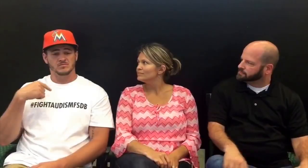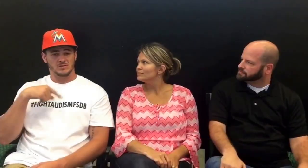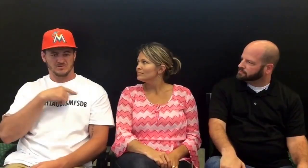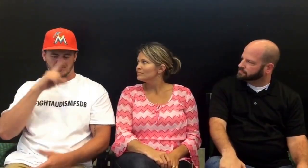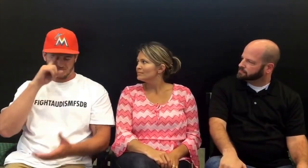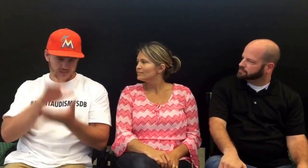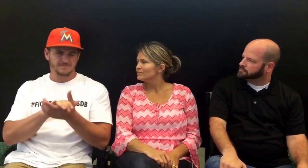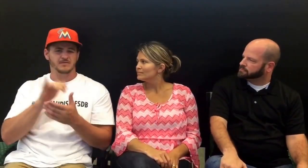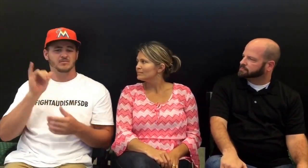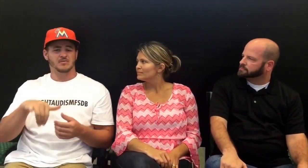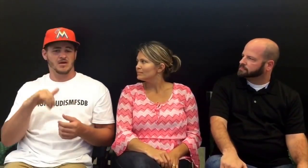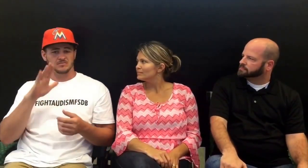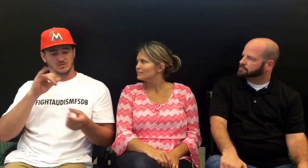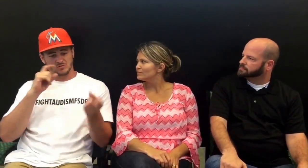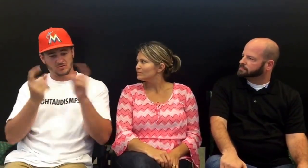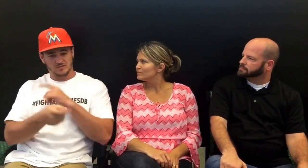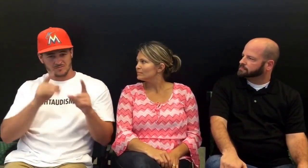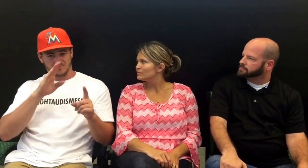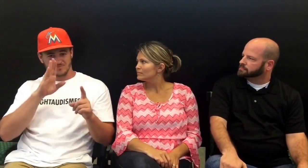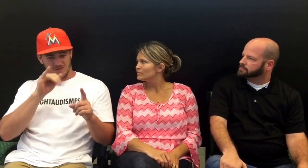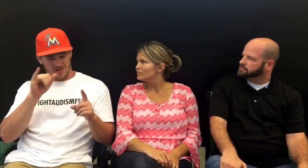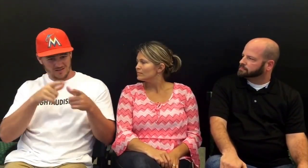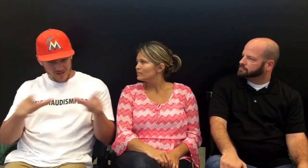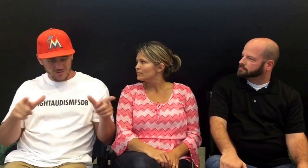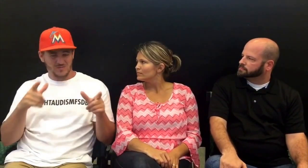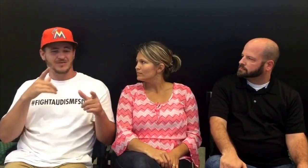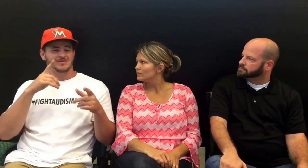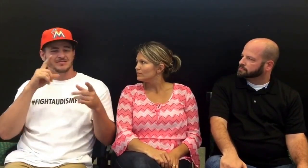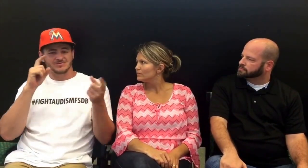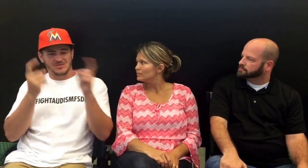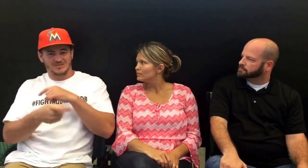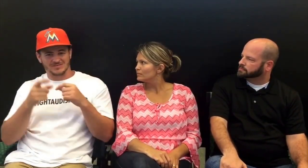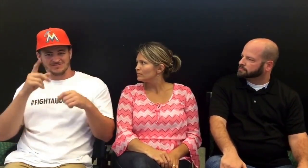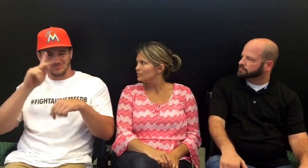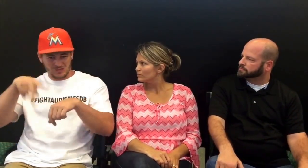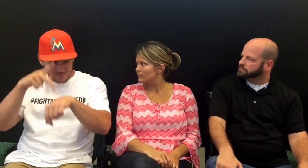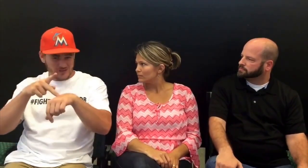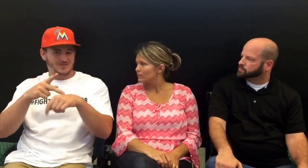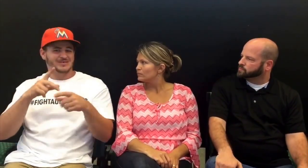We believe that by changing the school to a bi-bi philosophy, changing the principal,